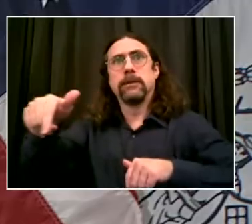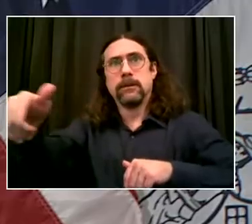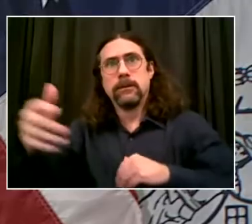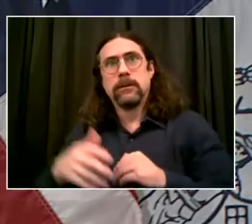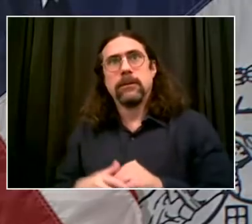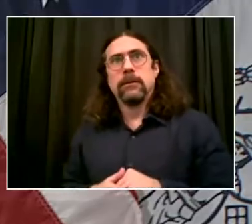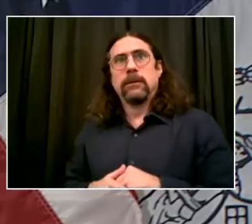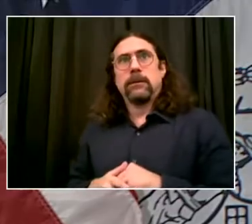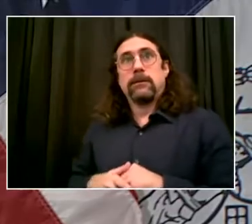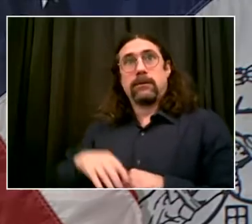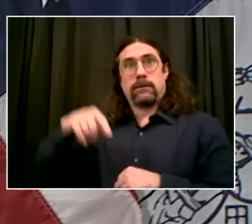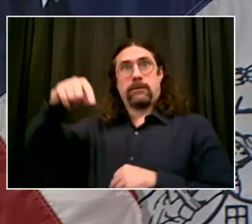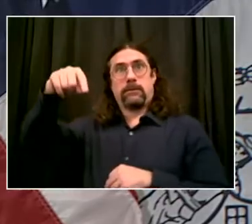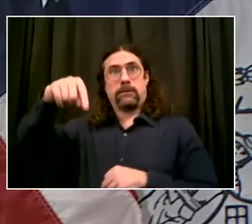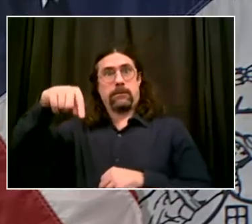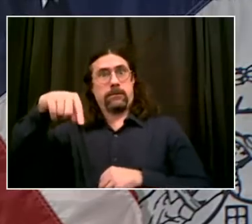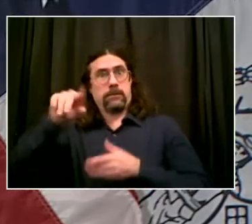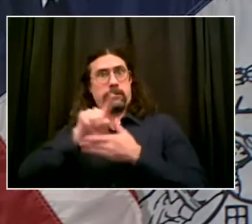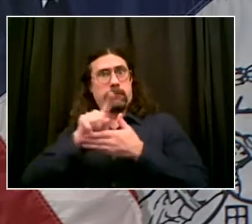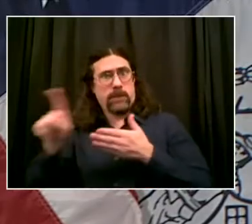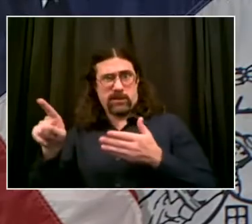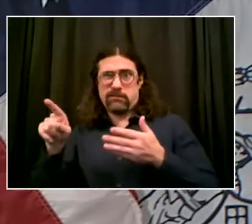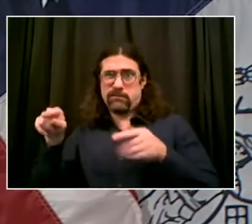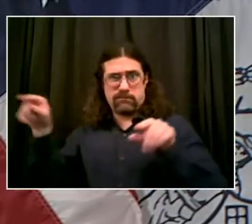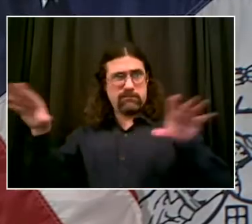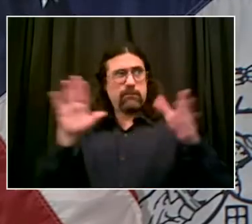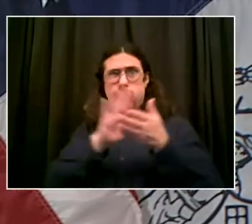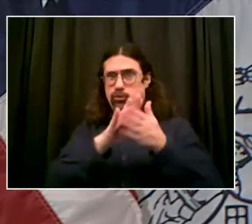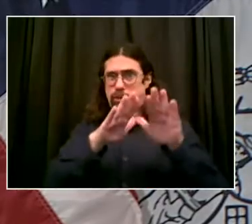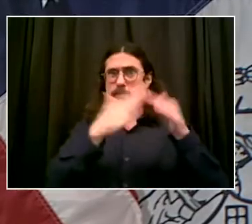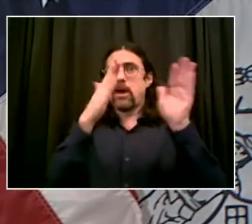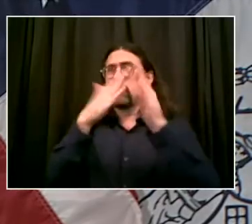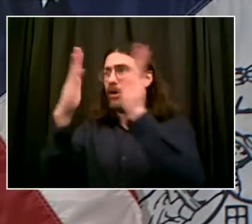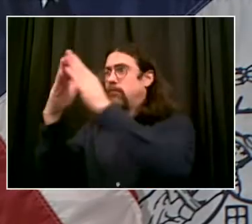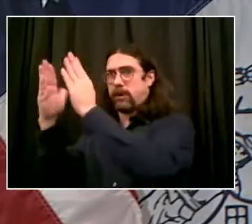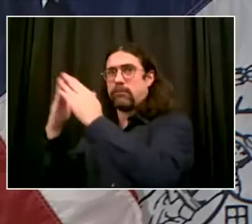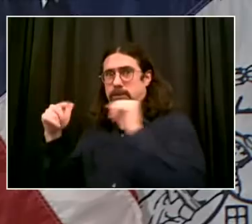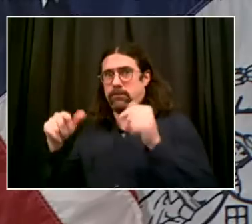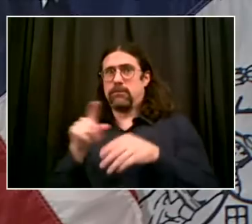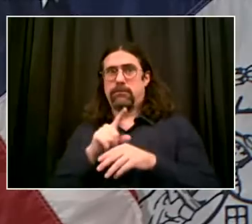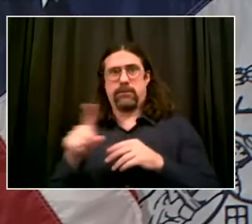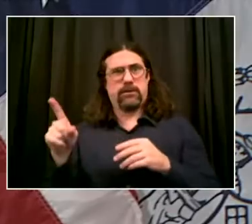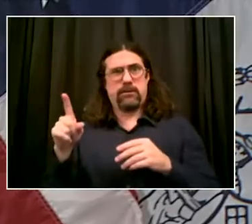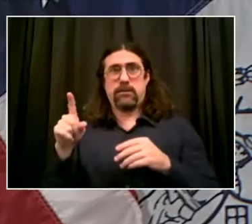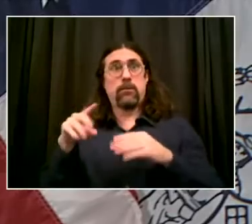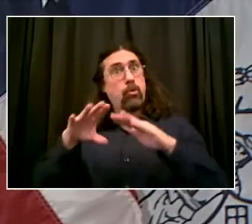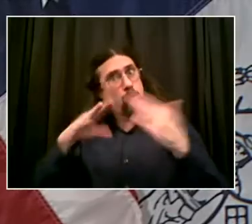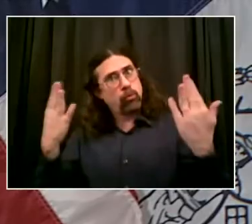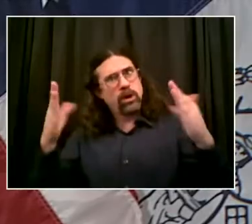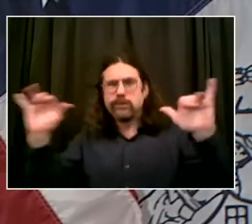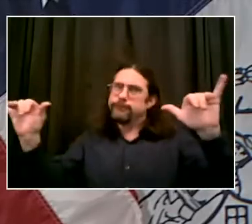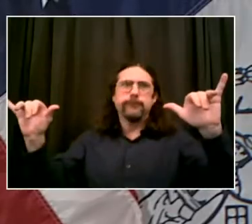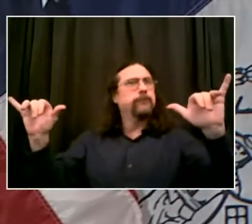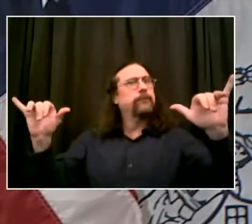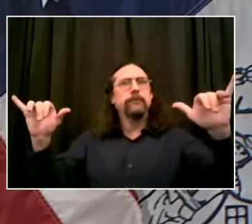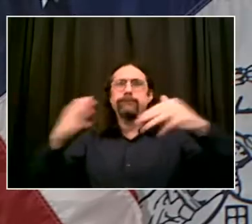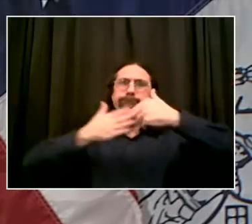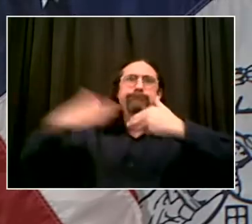SCHOOLS REOPENING WE WANT TO KEEP THEM OPEN FOR OUR YOUNGEST KIDS, SPECIAL NEEDS KIDS.